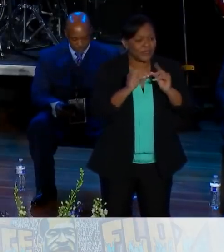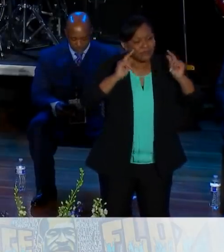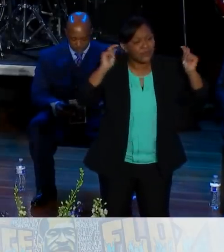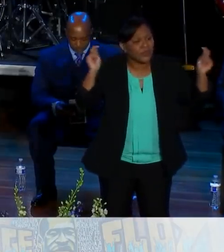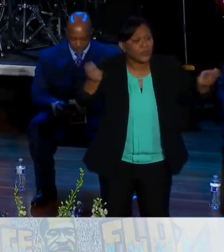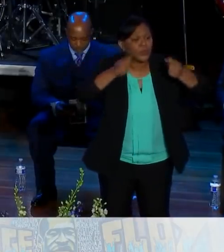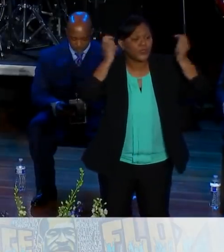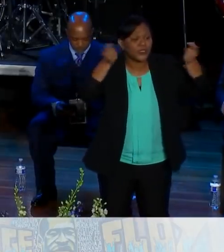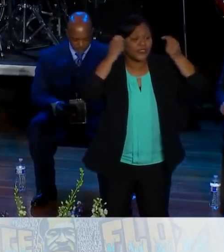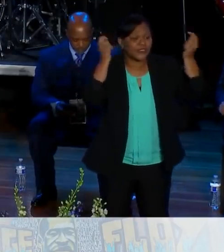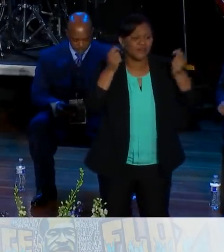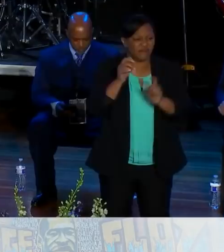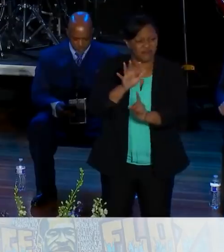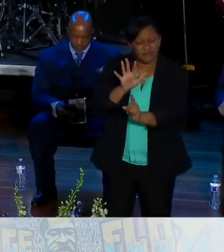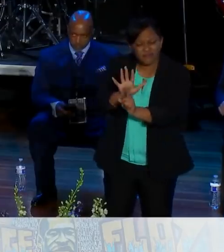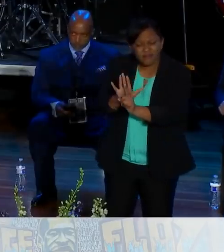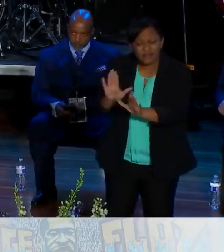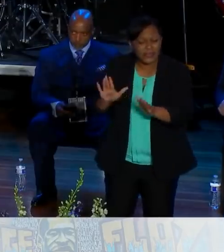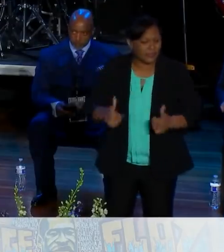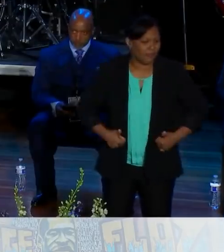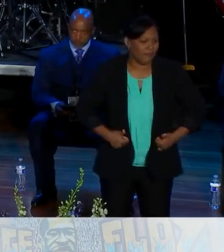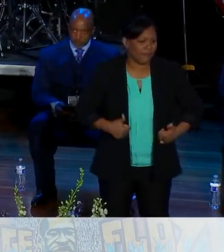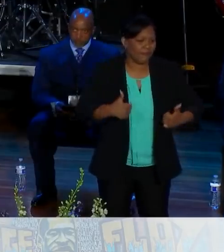NOW TO OPEN THIS SERVICE, THIS